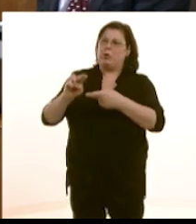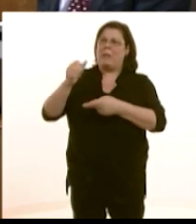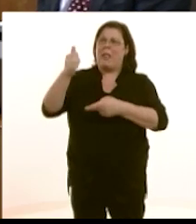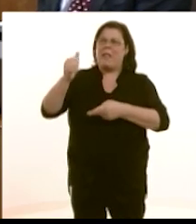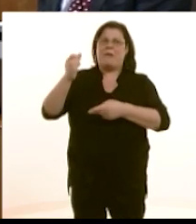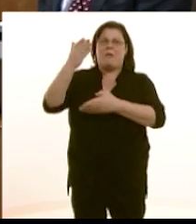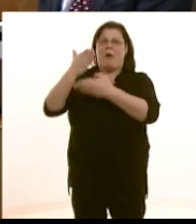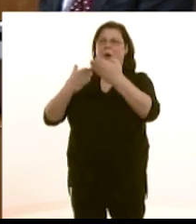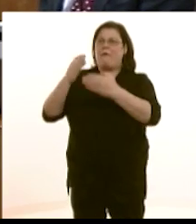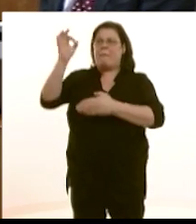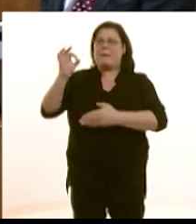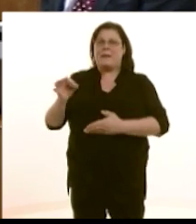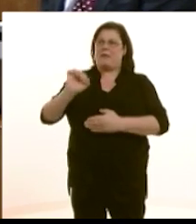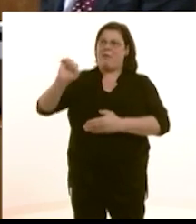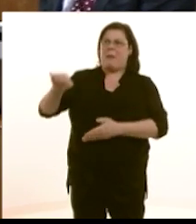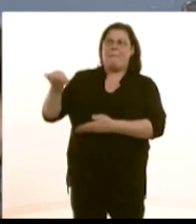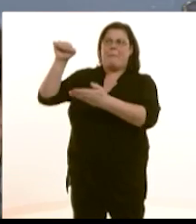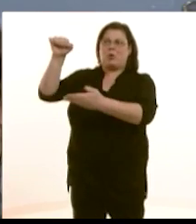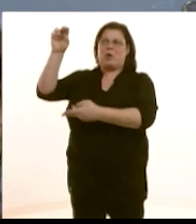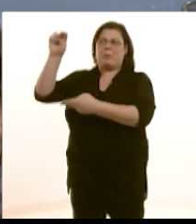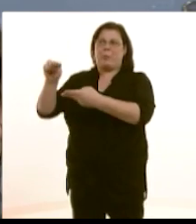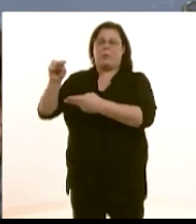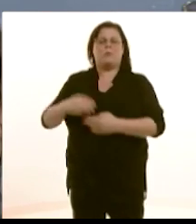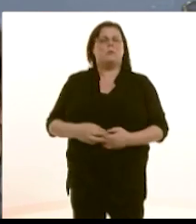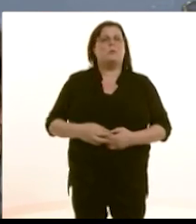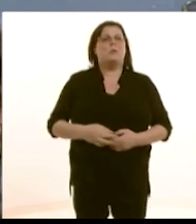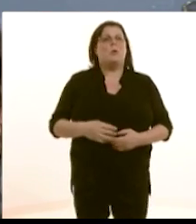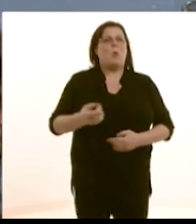in the social services budget. We see, for example, in the latest figures published by